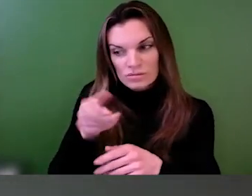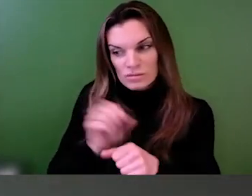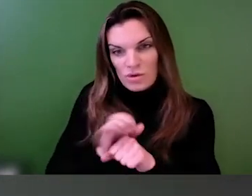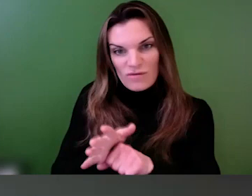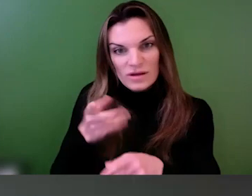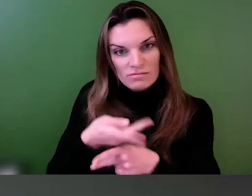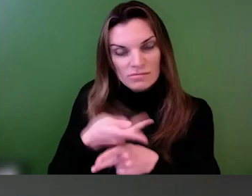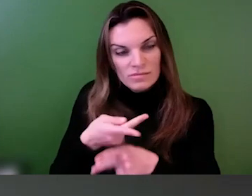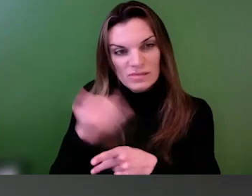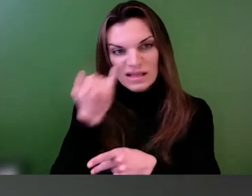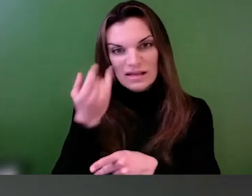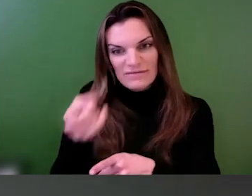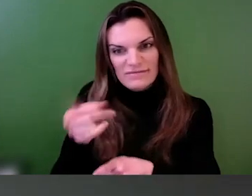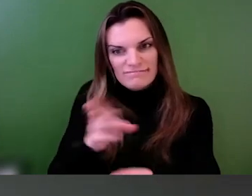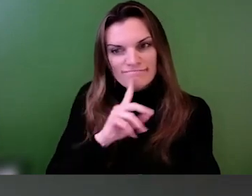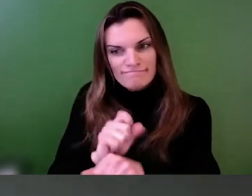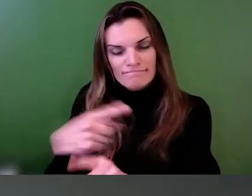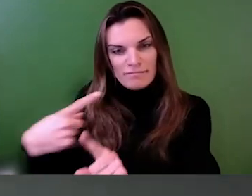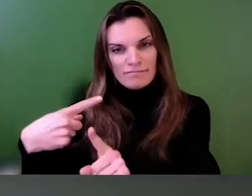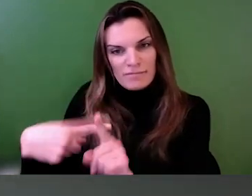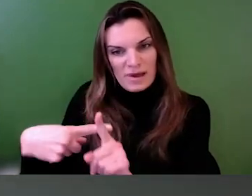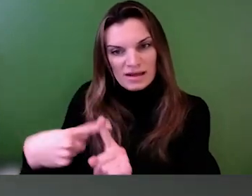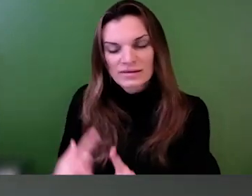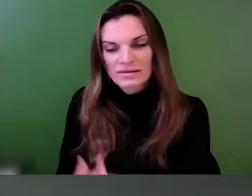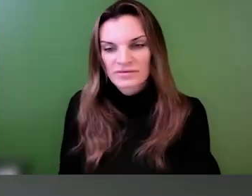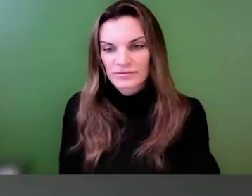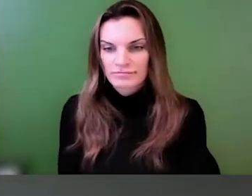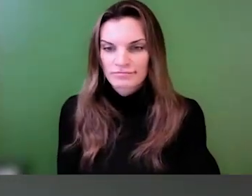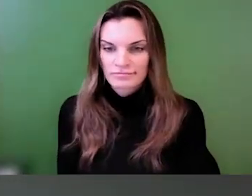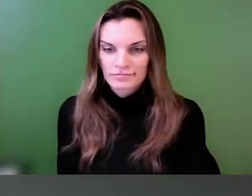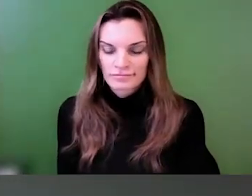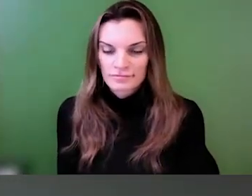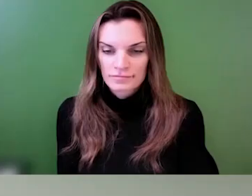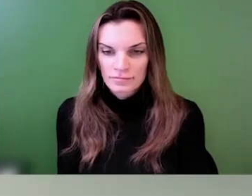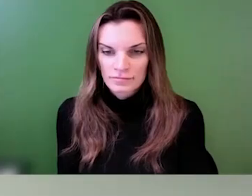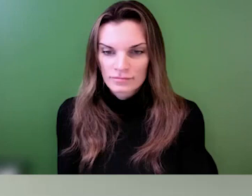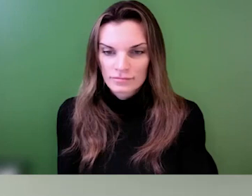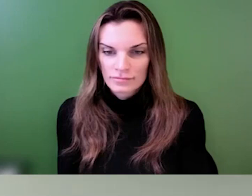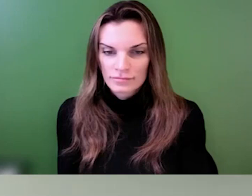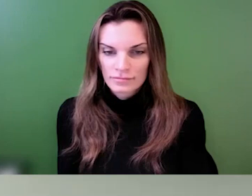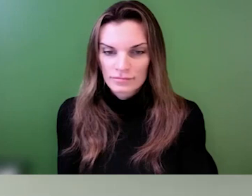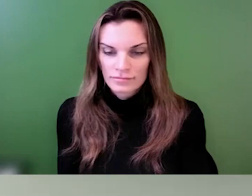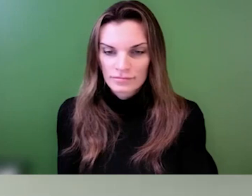positive for COVID? LISA McCORKELL: From the